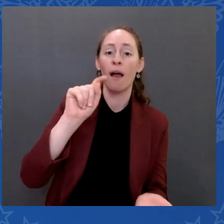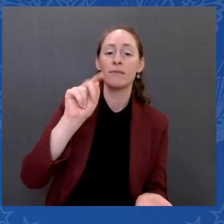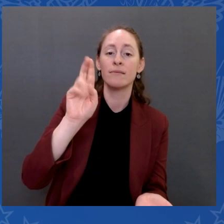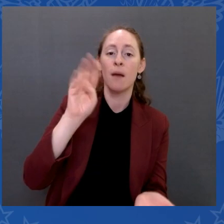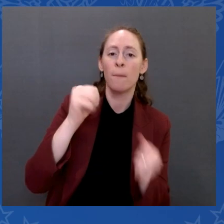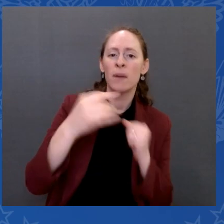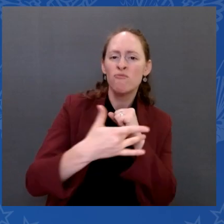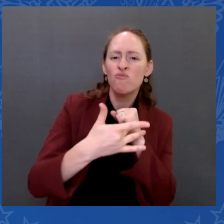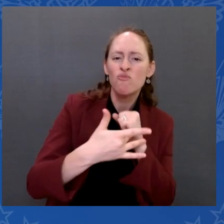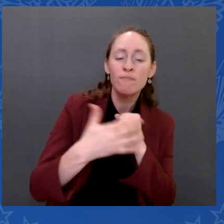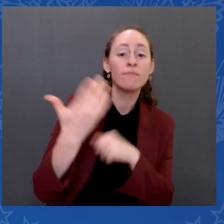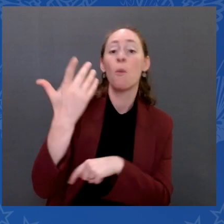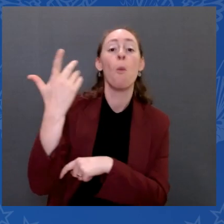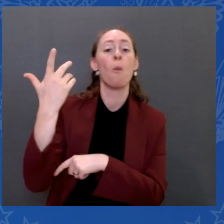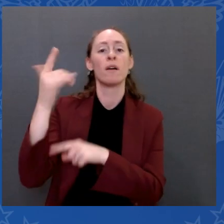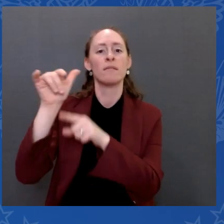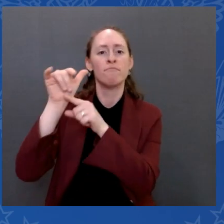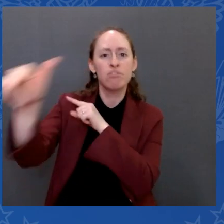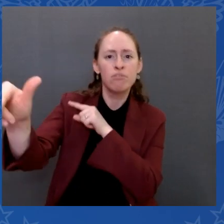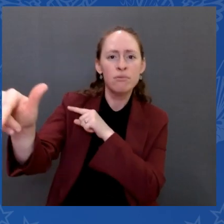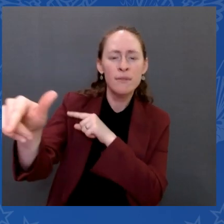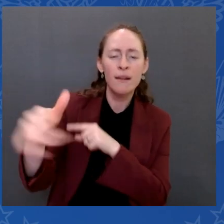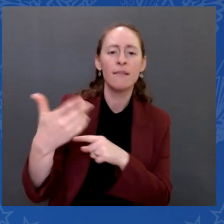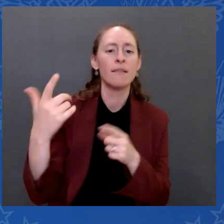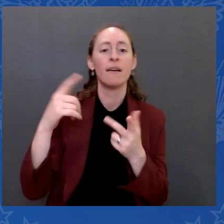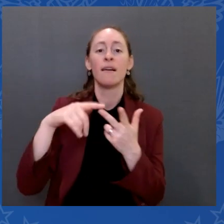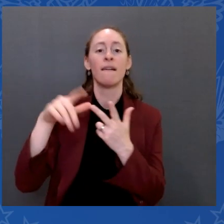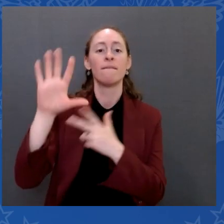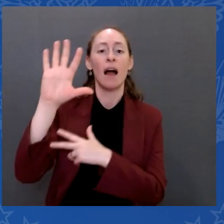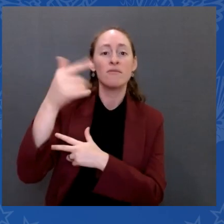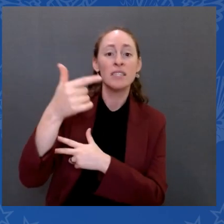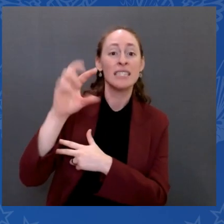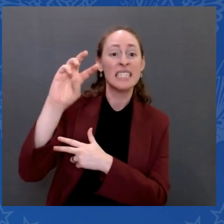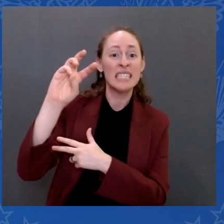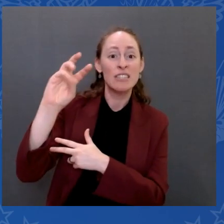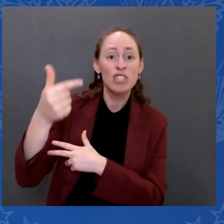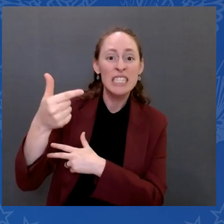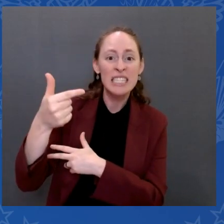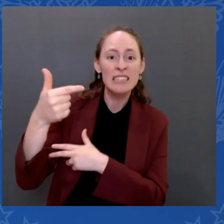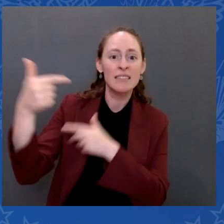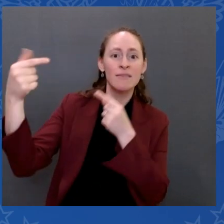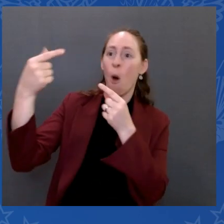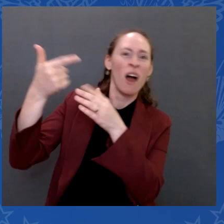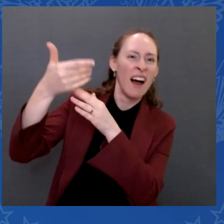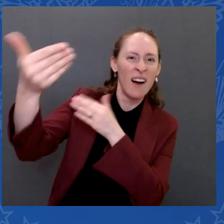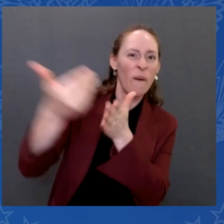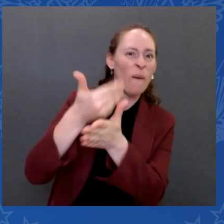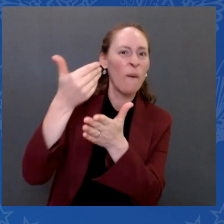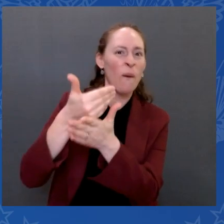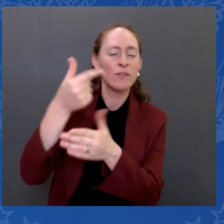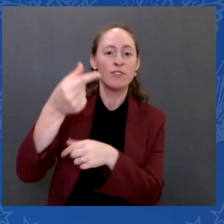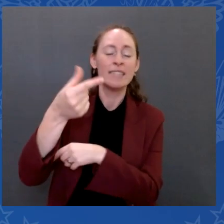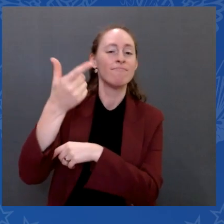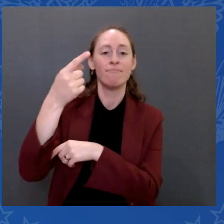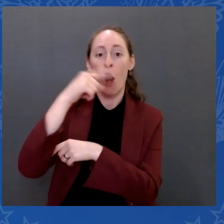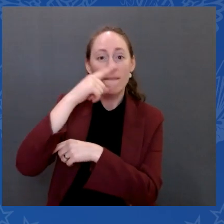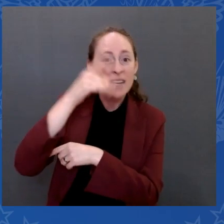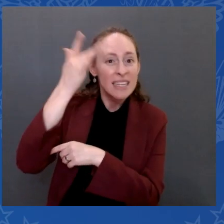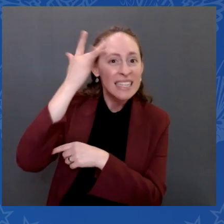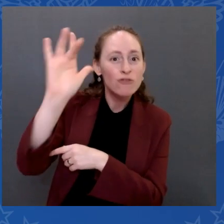on ensuring our access to microelectronics. We're not the only ones focused on this challenge. Of course, China is also focused on this challenge.